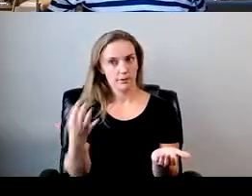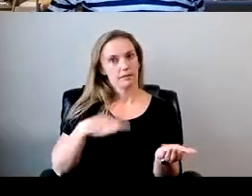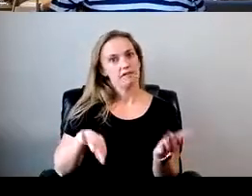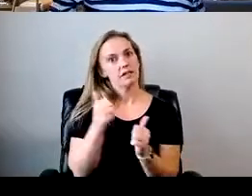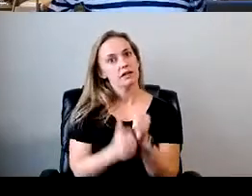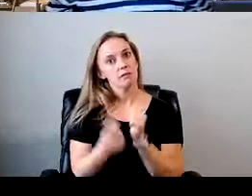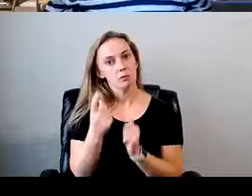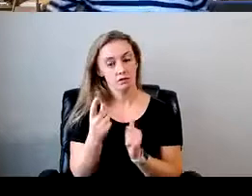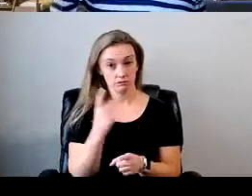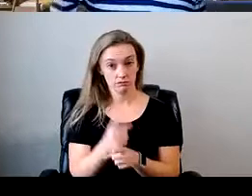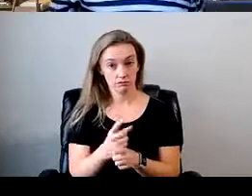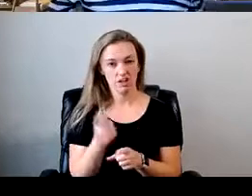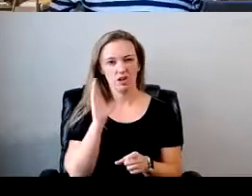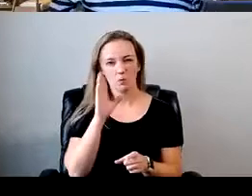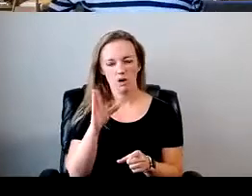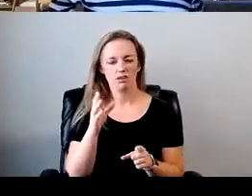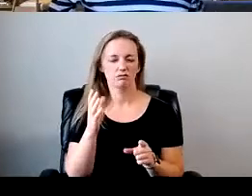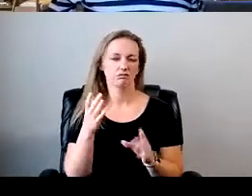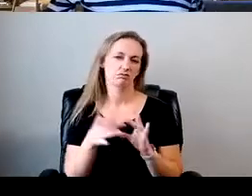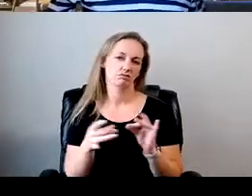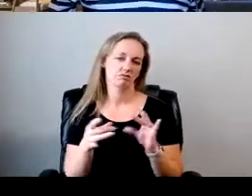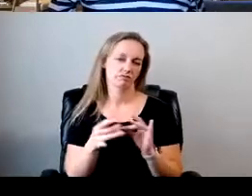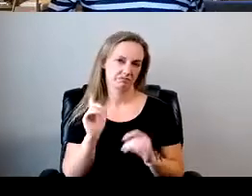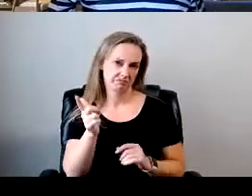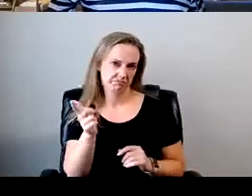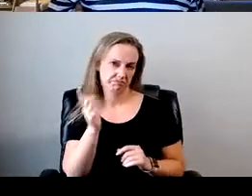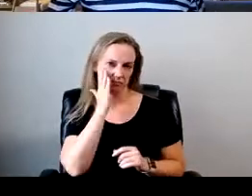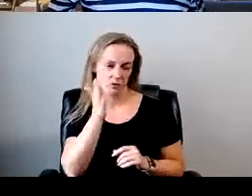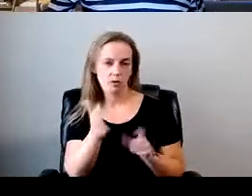And we'll talk a little bit about those in a second, but I wanted to also mention that